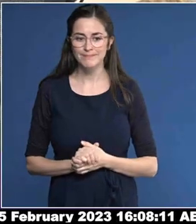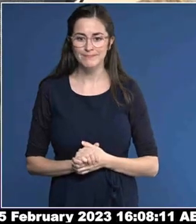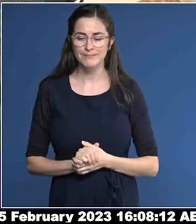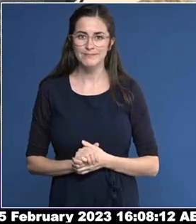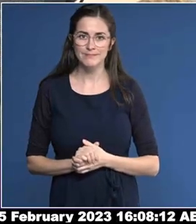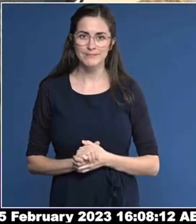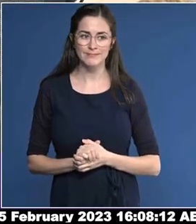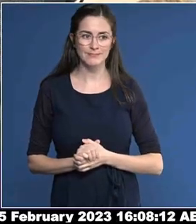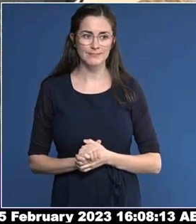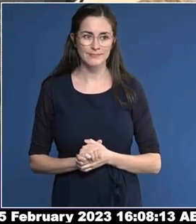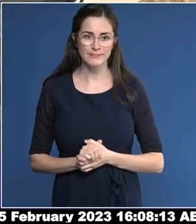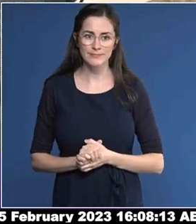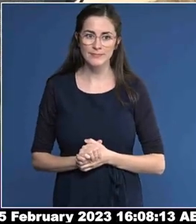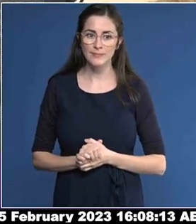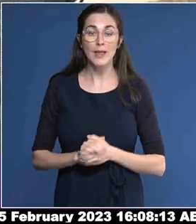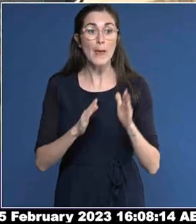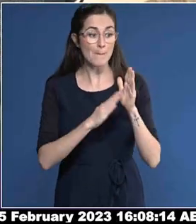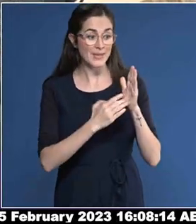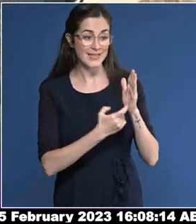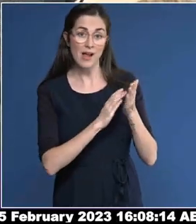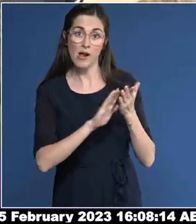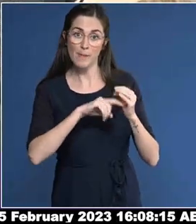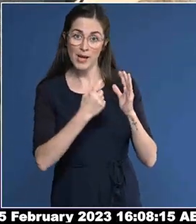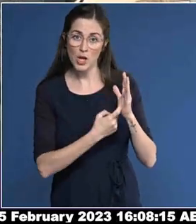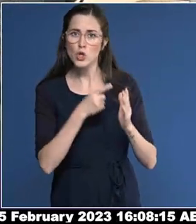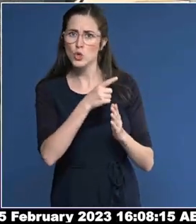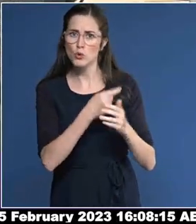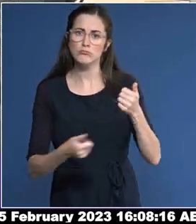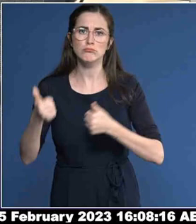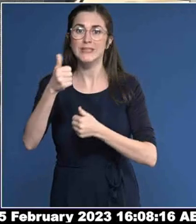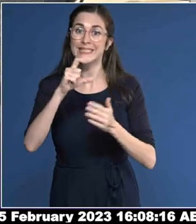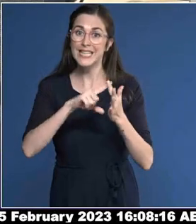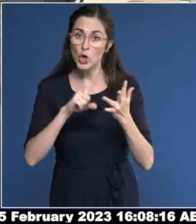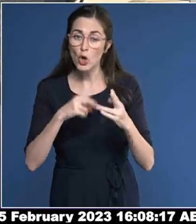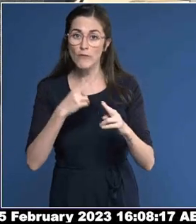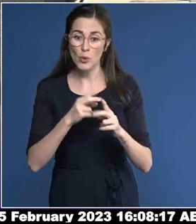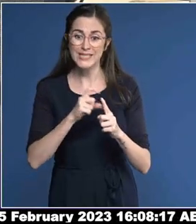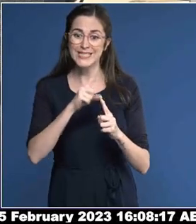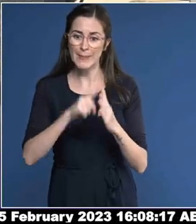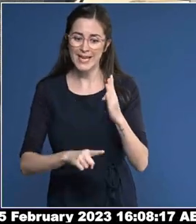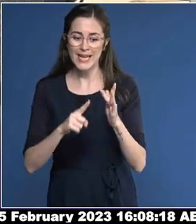Mr Harper, you are the CEO of Disability Intermediaries Australia. Yes.